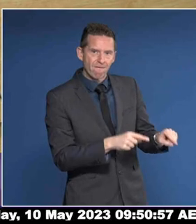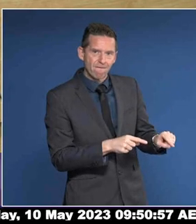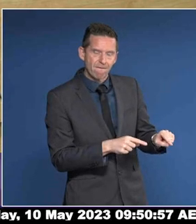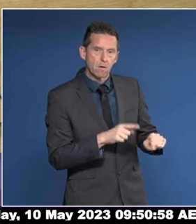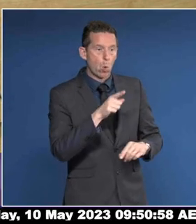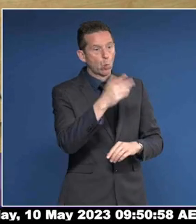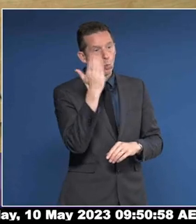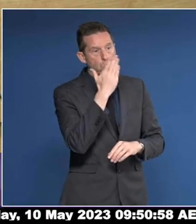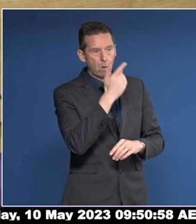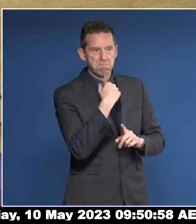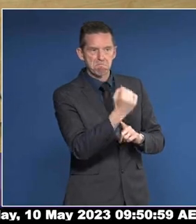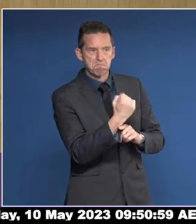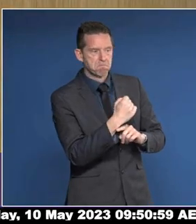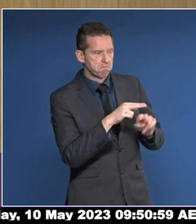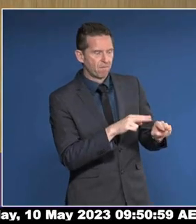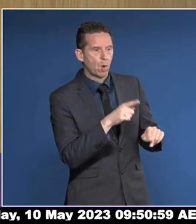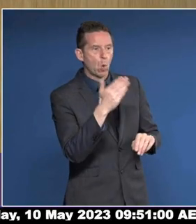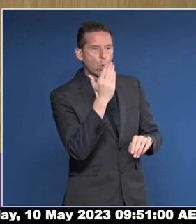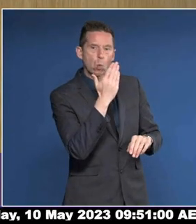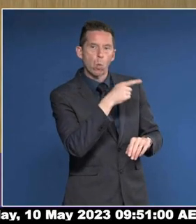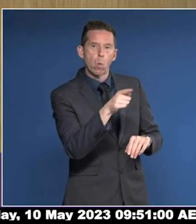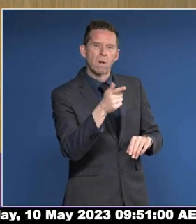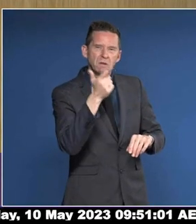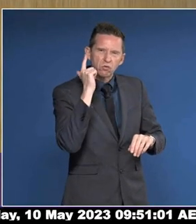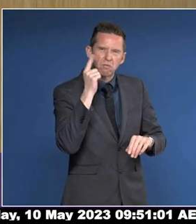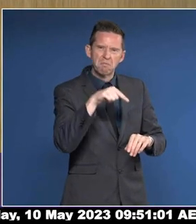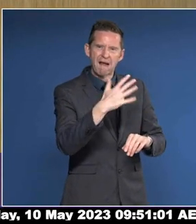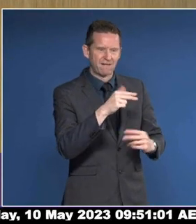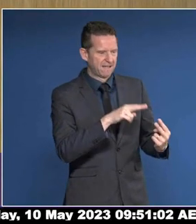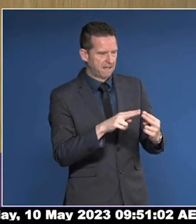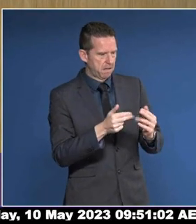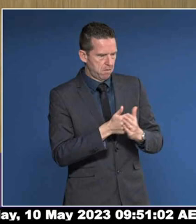who were seeing the children very regularly, and then no notifications received for a